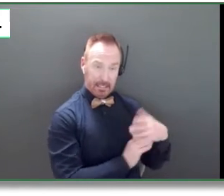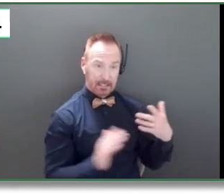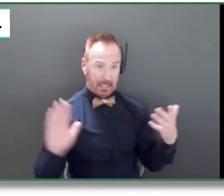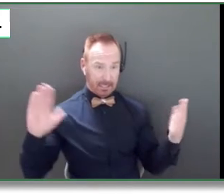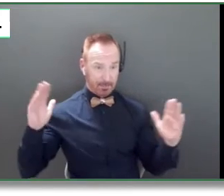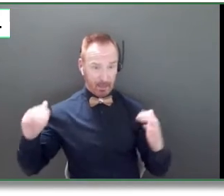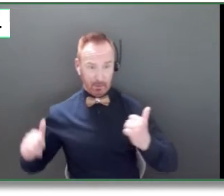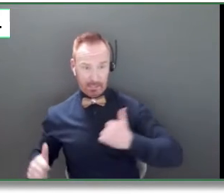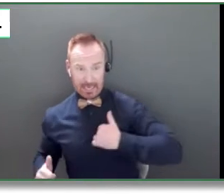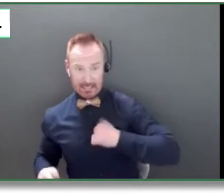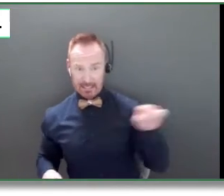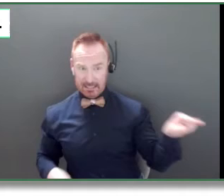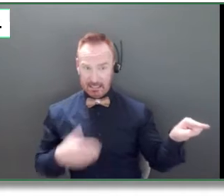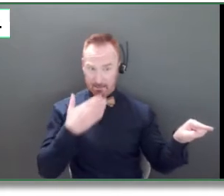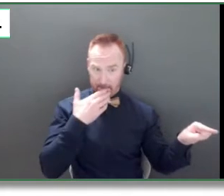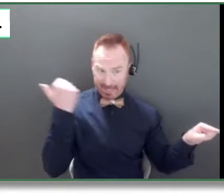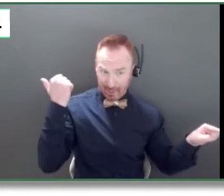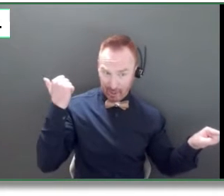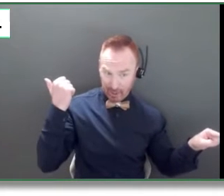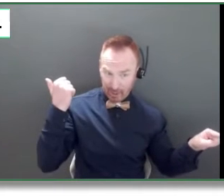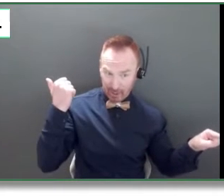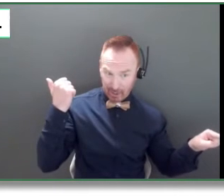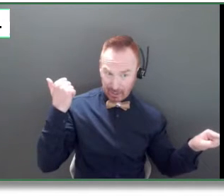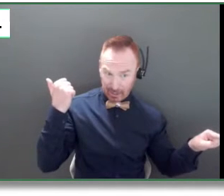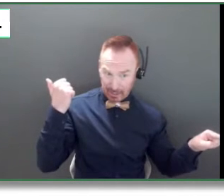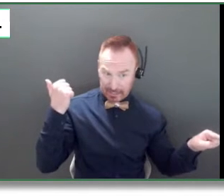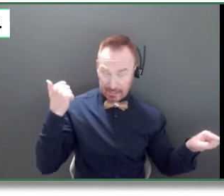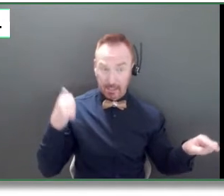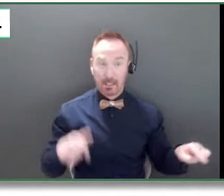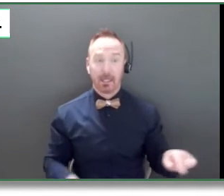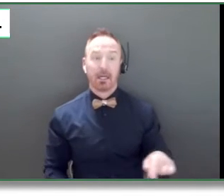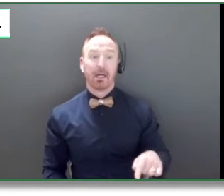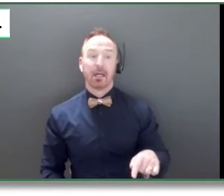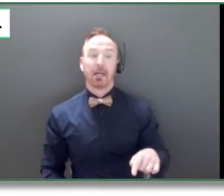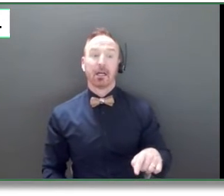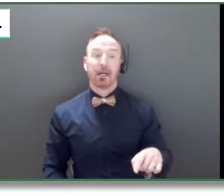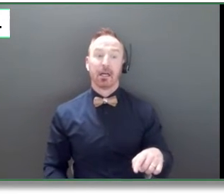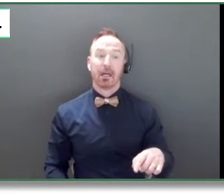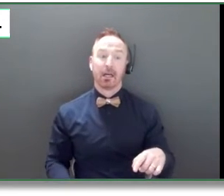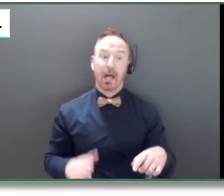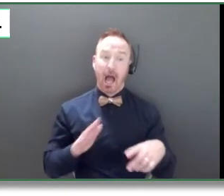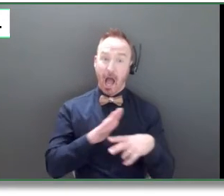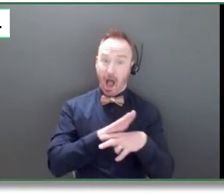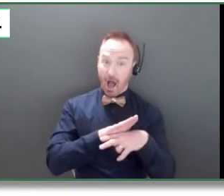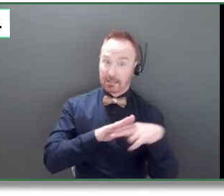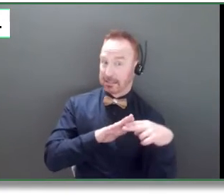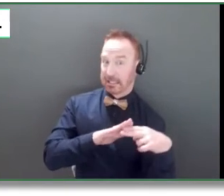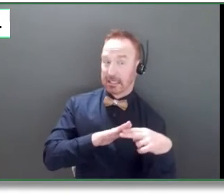to be honest, this spring was my first time traveling to a